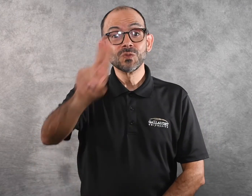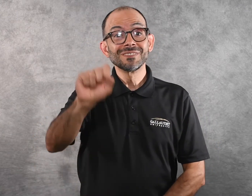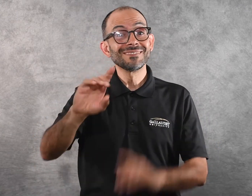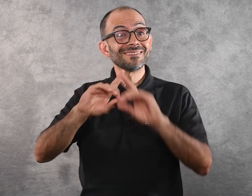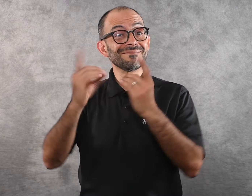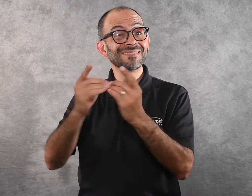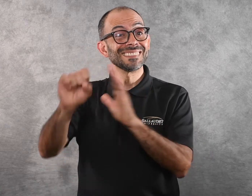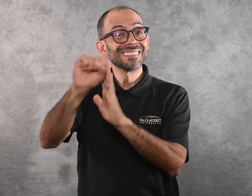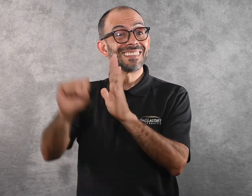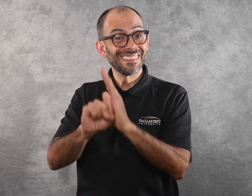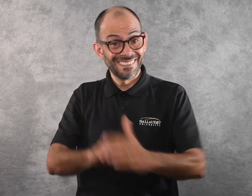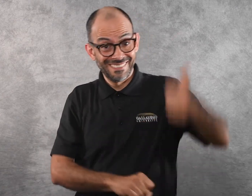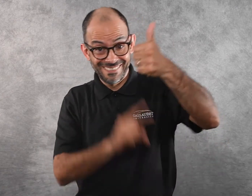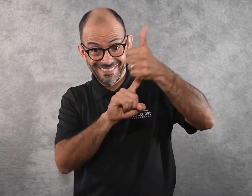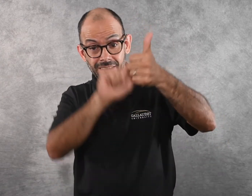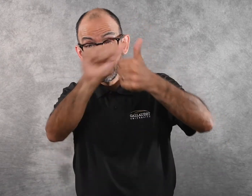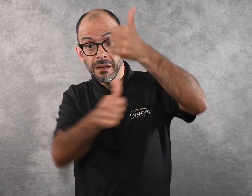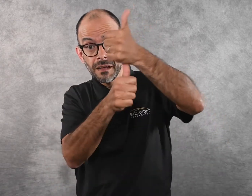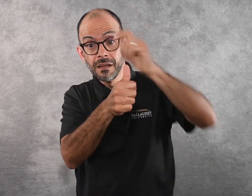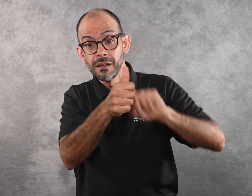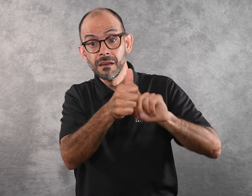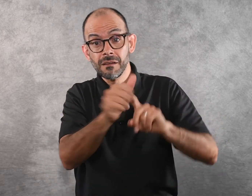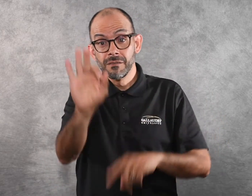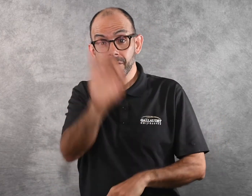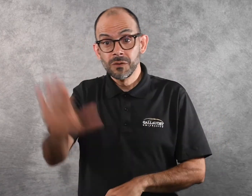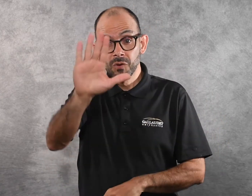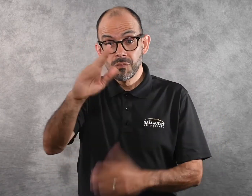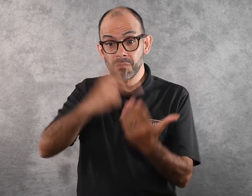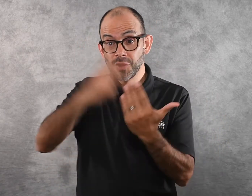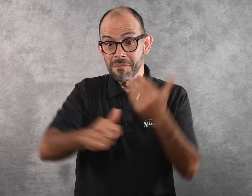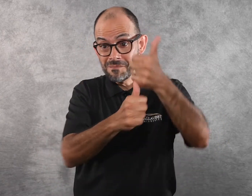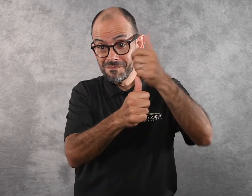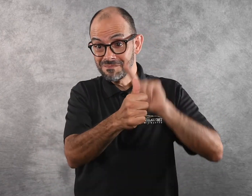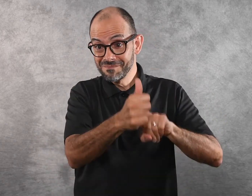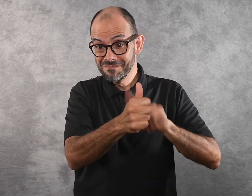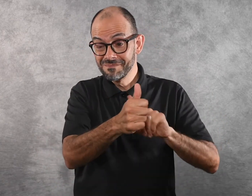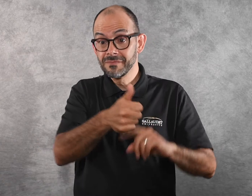The Fulbright Program, administered by the U.S. Department of State,